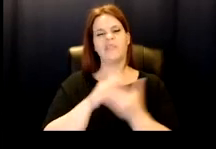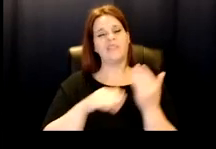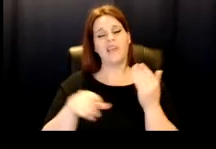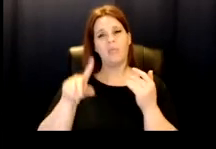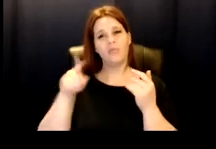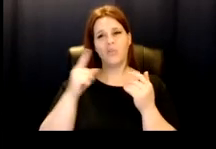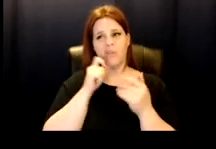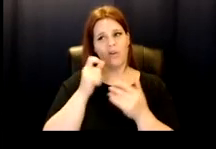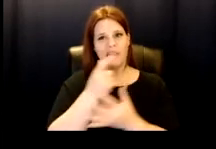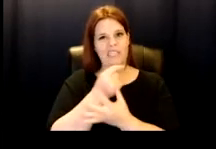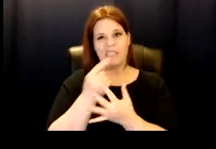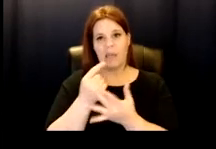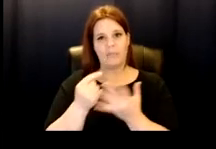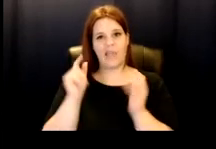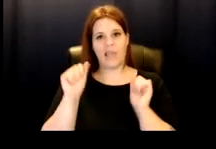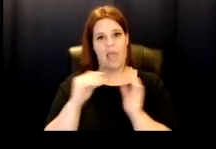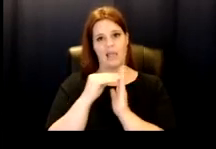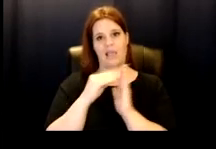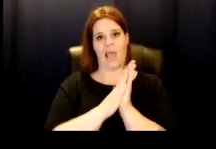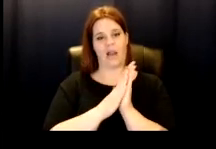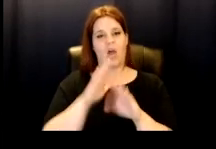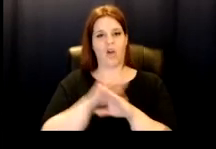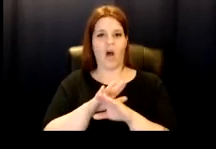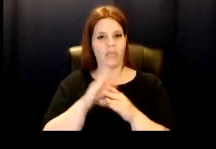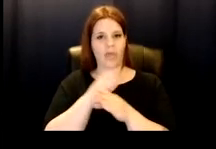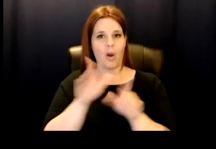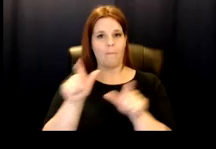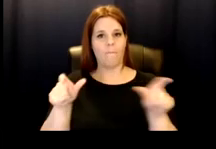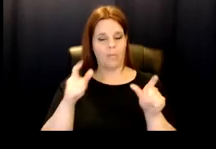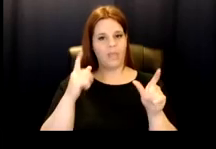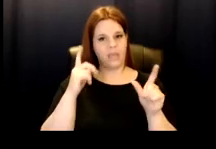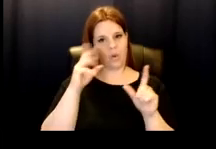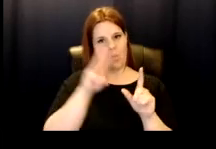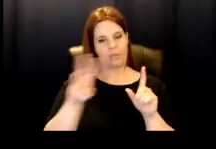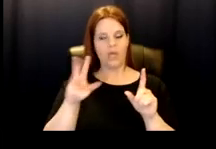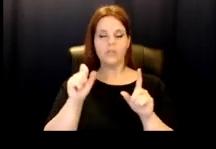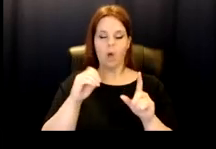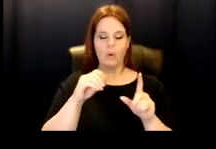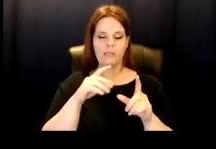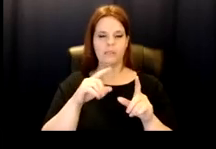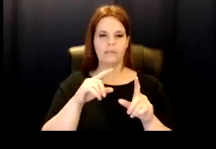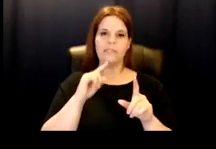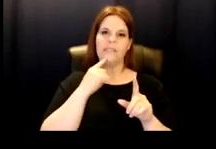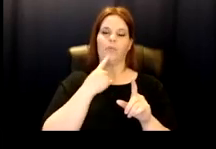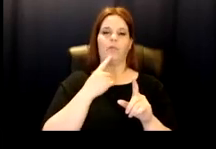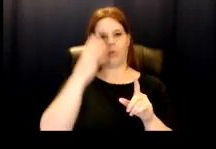steps that they may catalog on their public facing websites, so it's heartening to know that. >> KURT JOHNSON: Meera, this is Kurt, we are